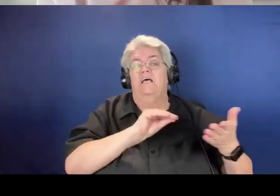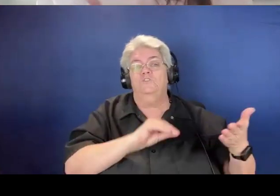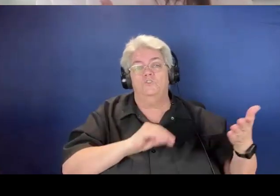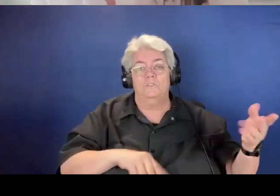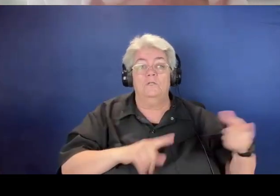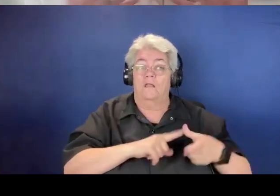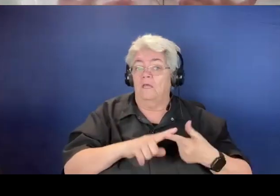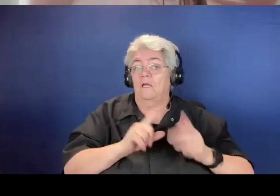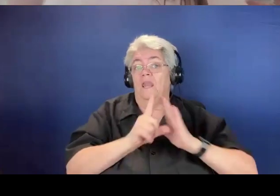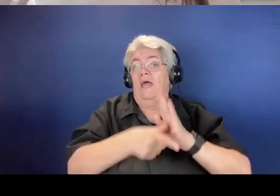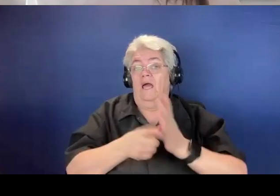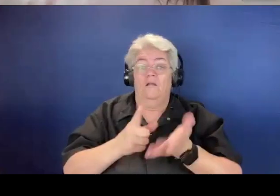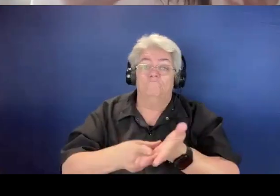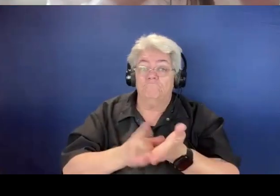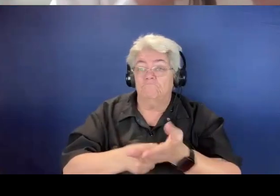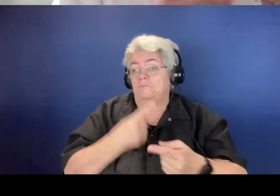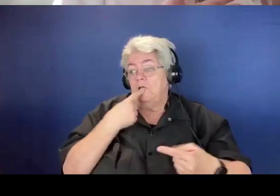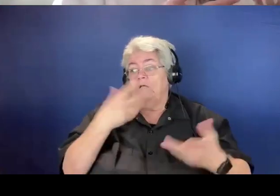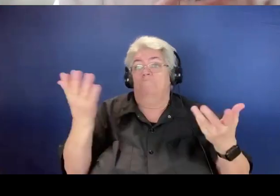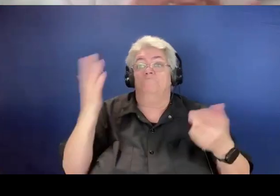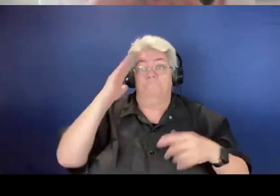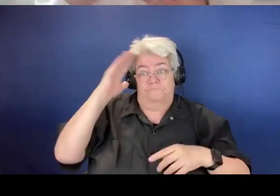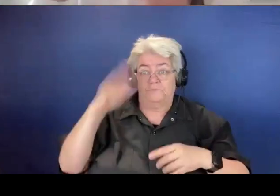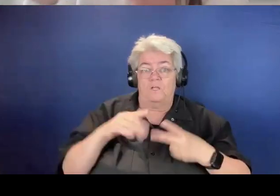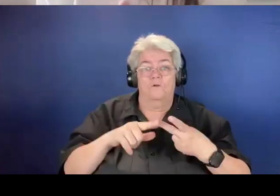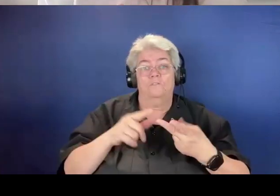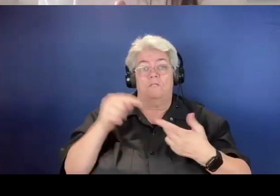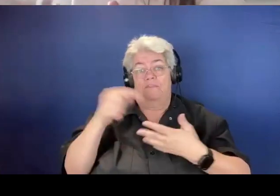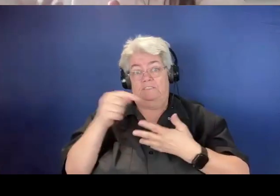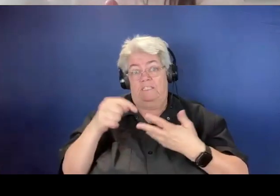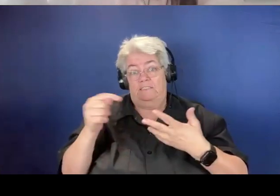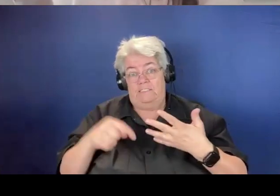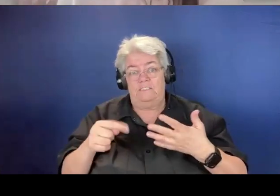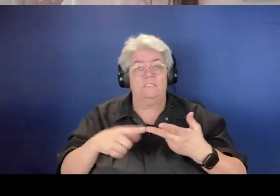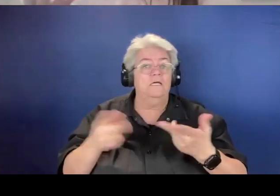with them about hey you know I noticed AB and C why don't we try to use this